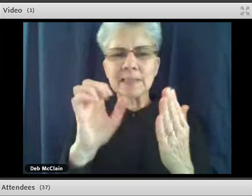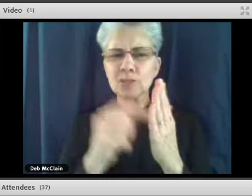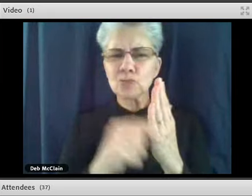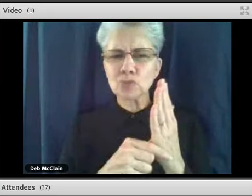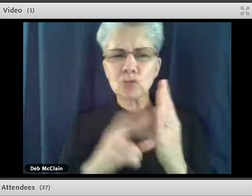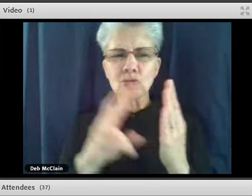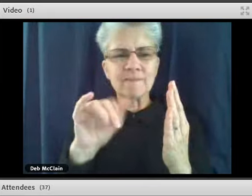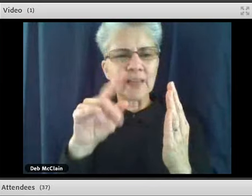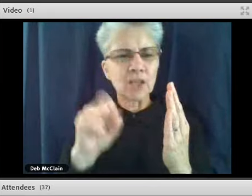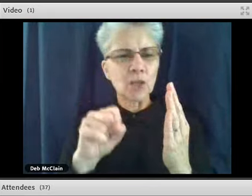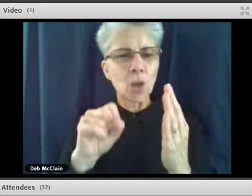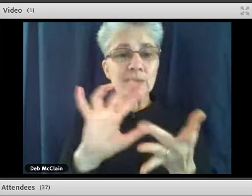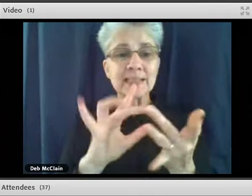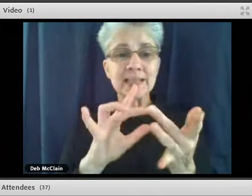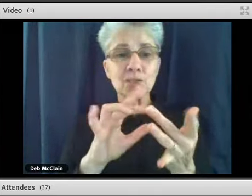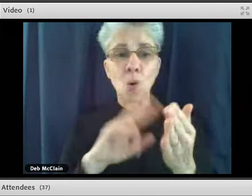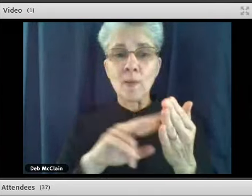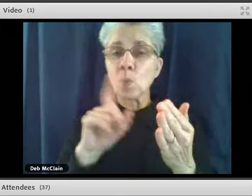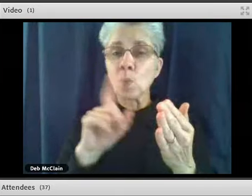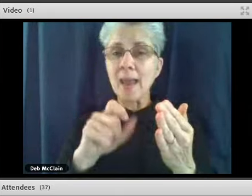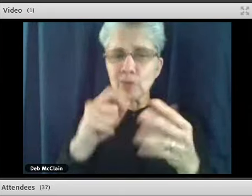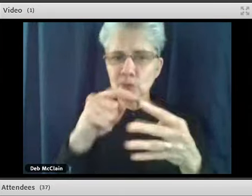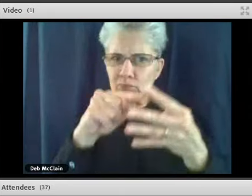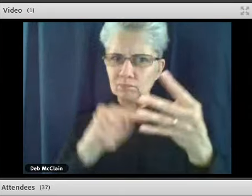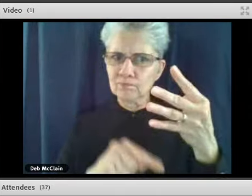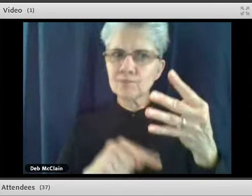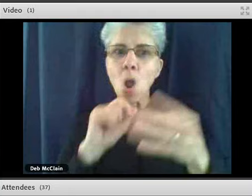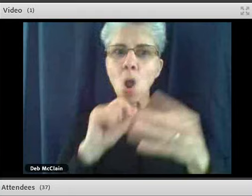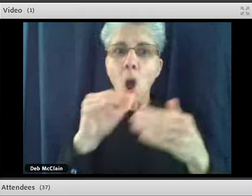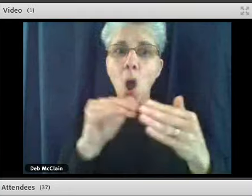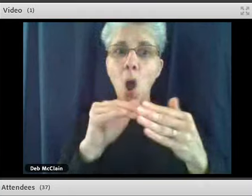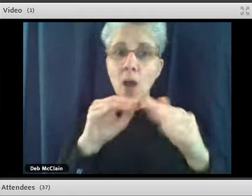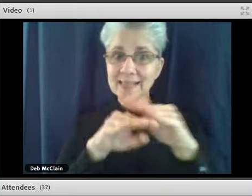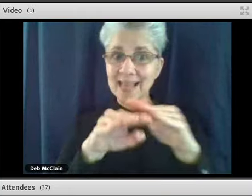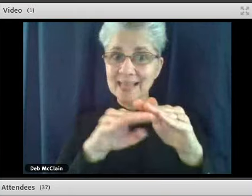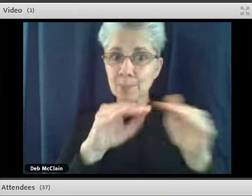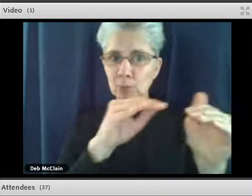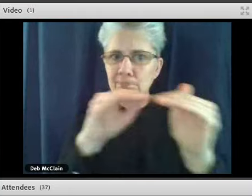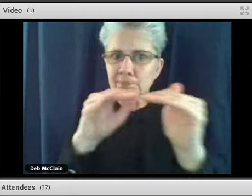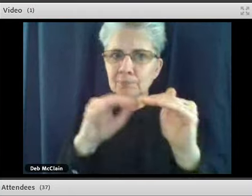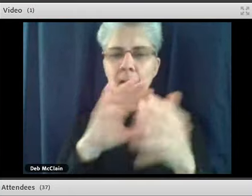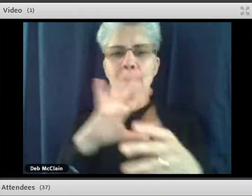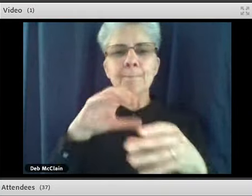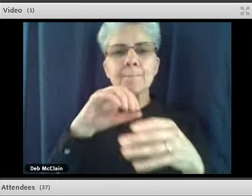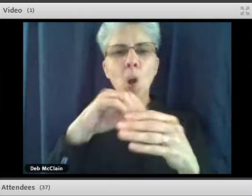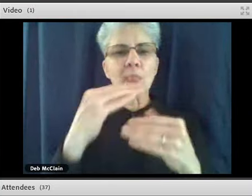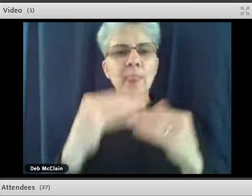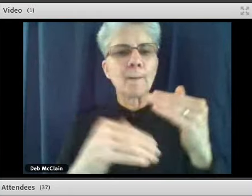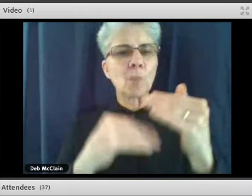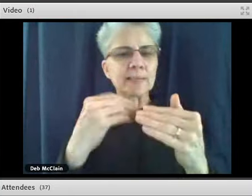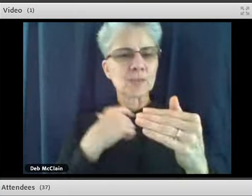e-journals, videos, digital reference. There's so many things that we need to make sure that creating accessible content